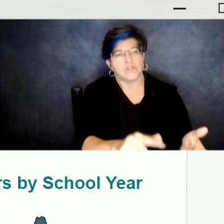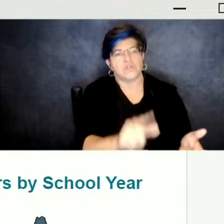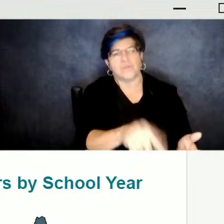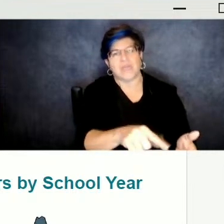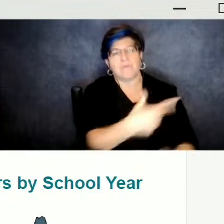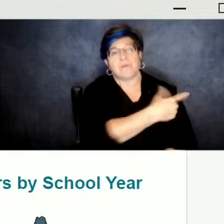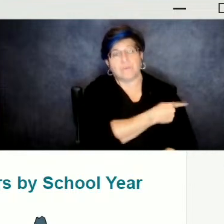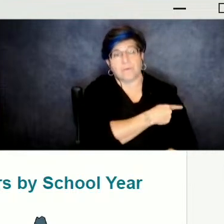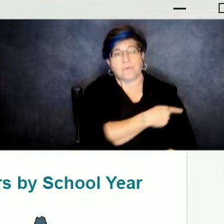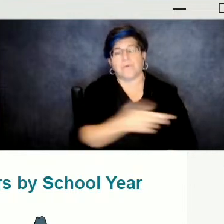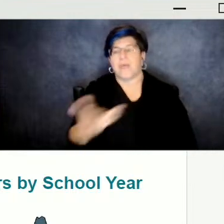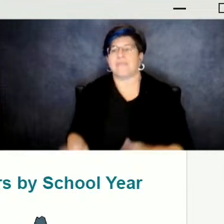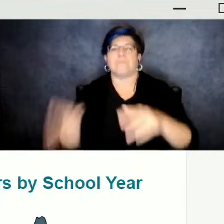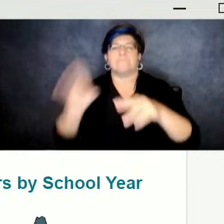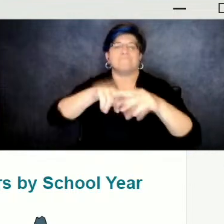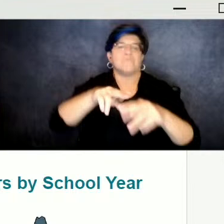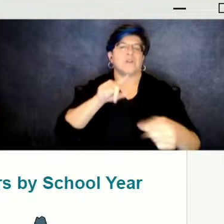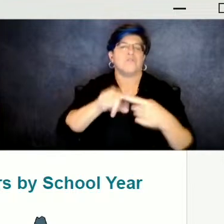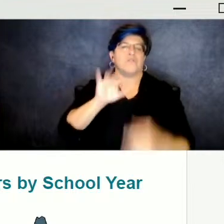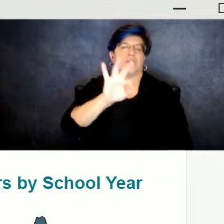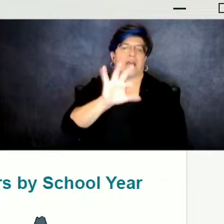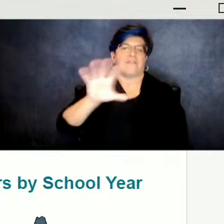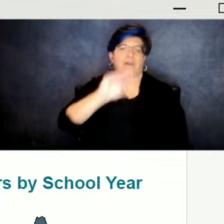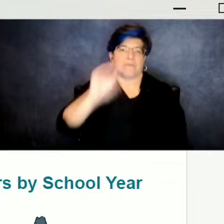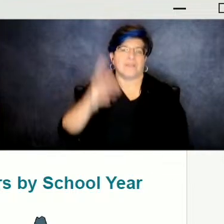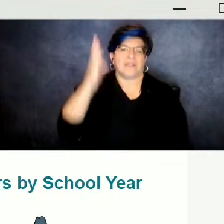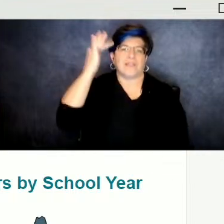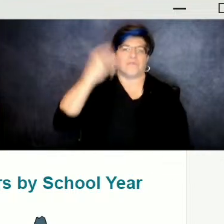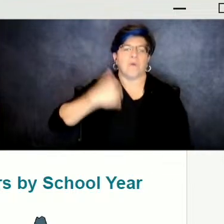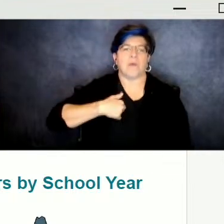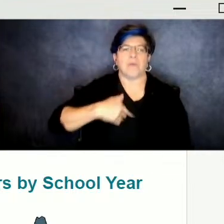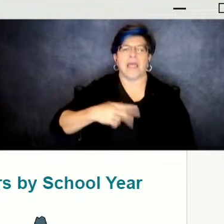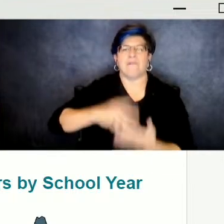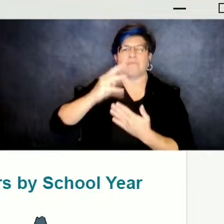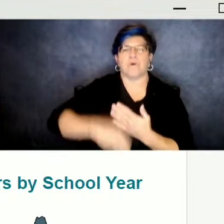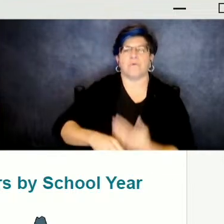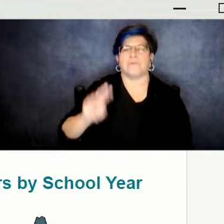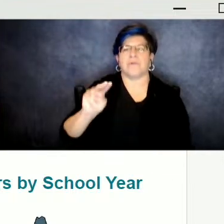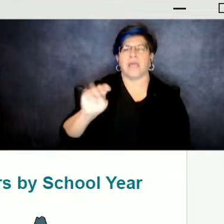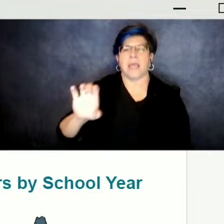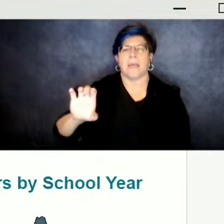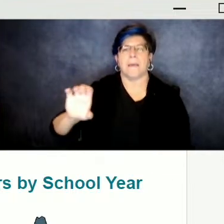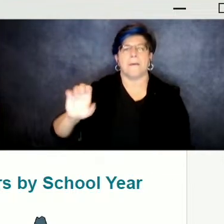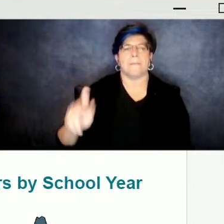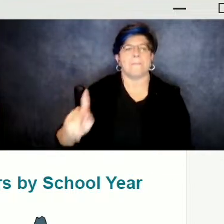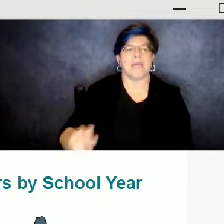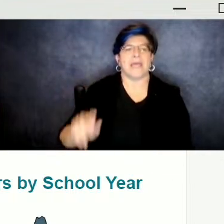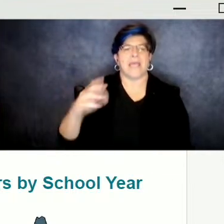OPPORTUNITY TO QUICKLY CLOSE THE GAP TO GET BACK UP ABOVE 95%, WHICH IS WHY WE HAVE